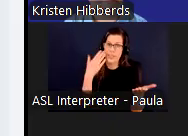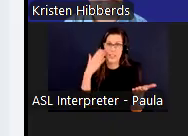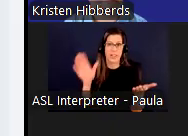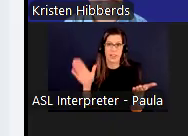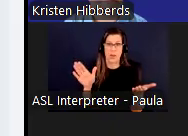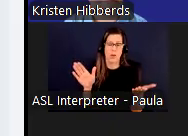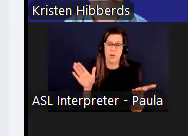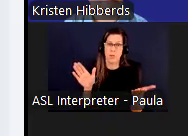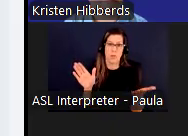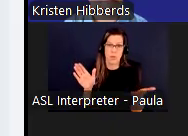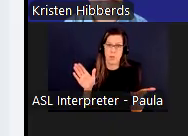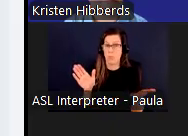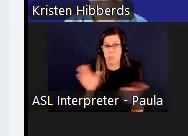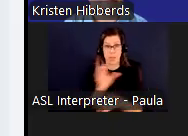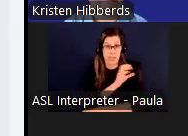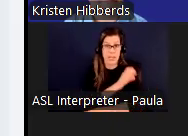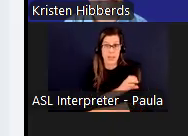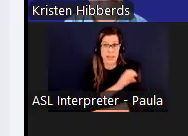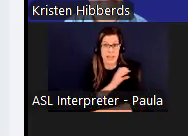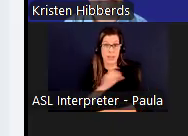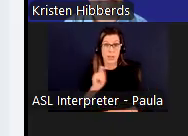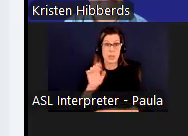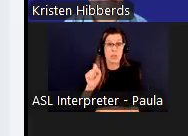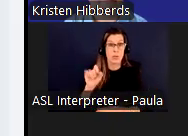tools, if there's physical abuse or things like that.